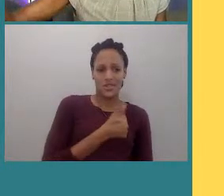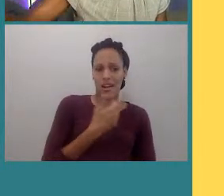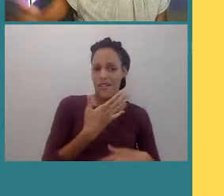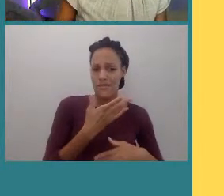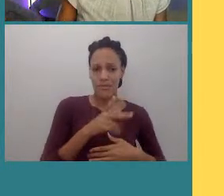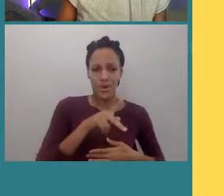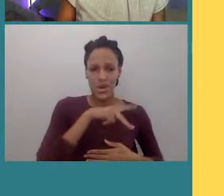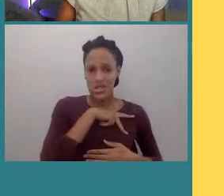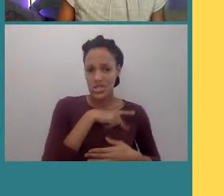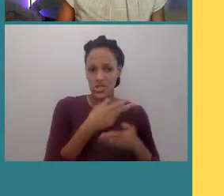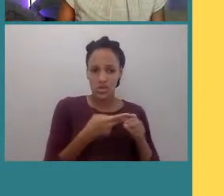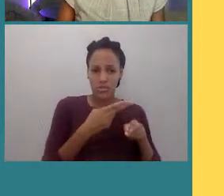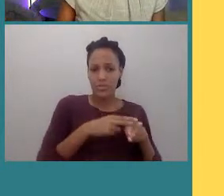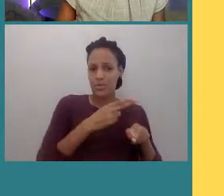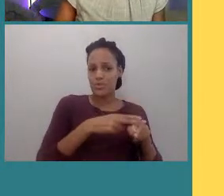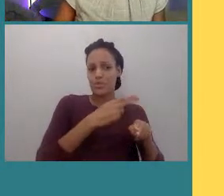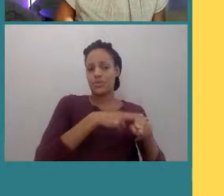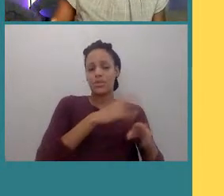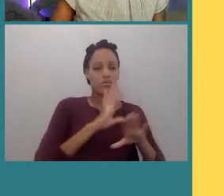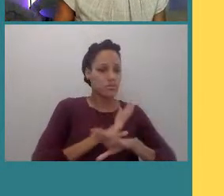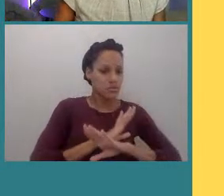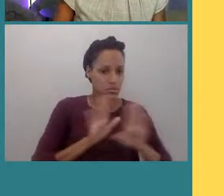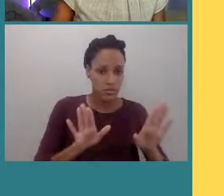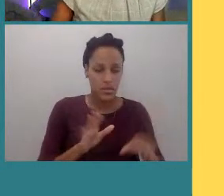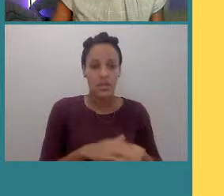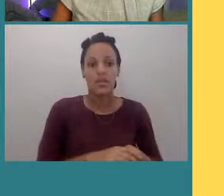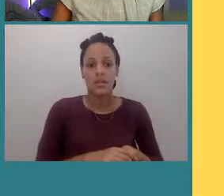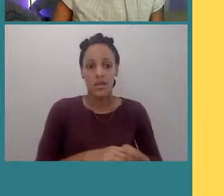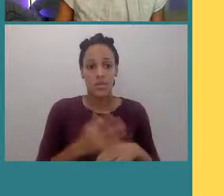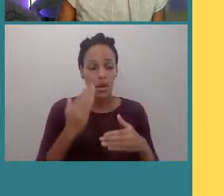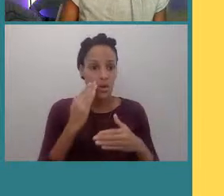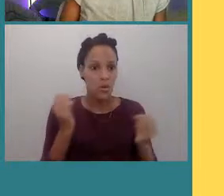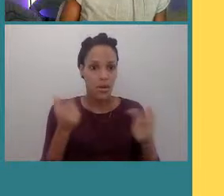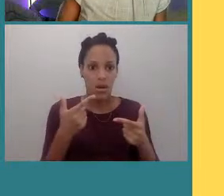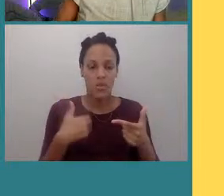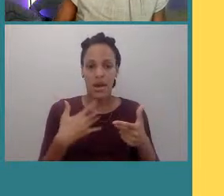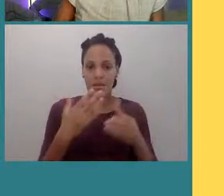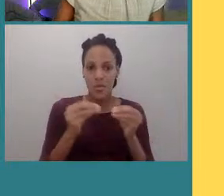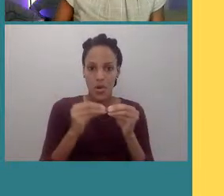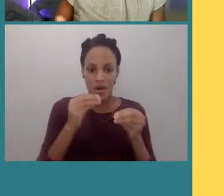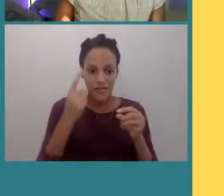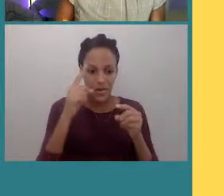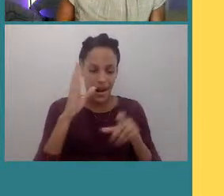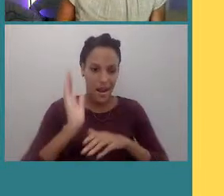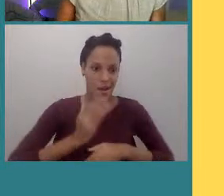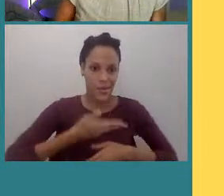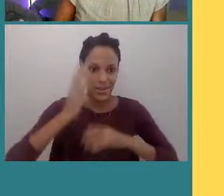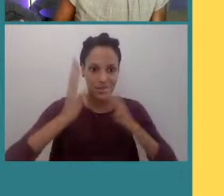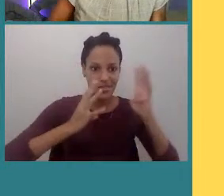for your creative output which we all want to do but thinking about the economic engine